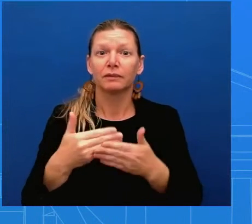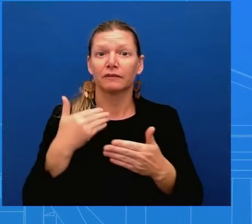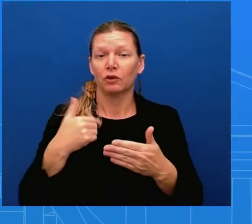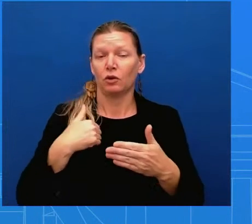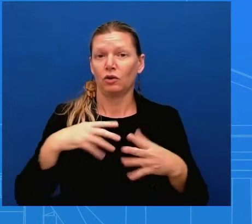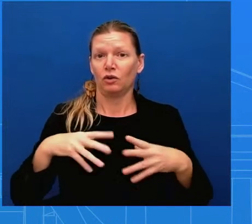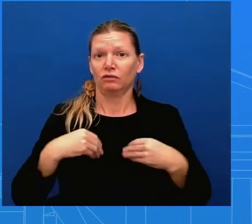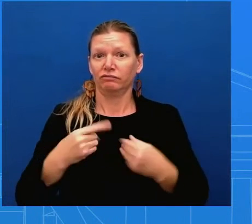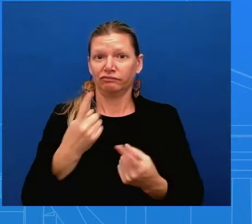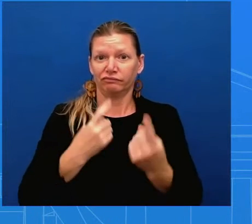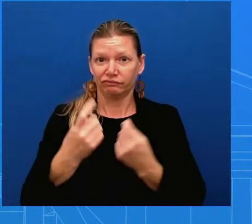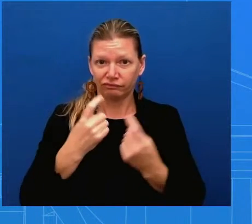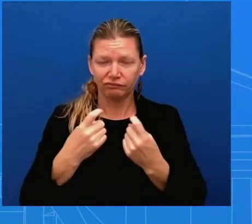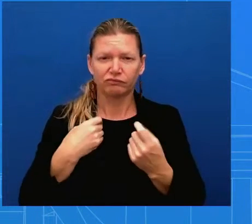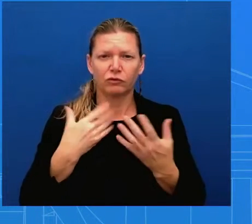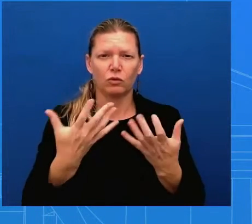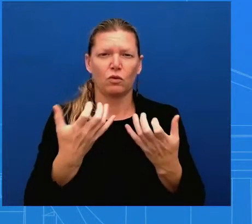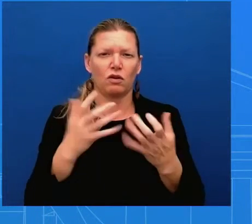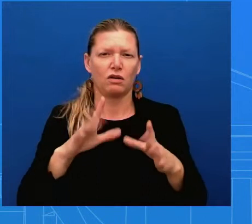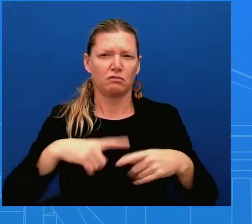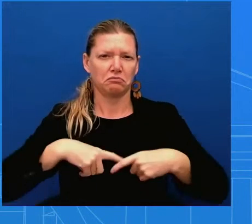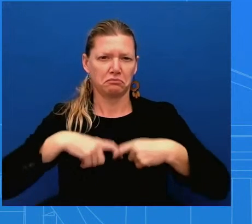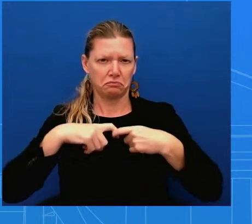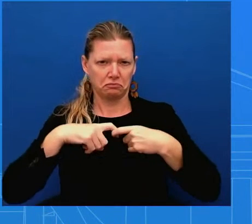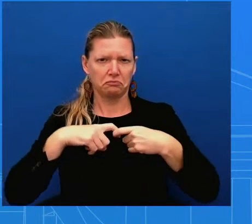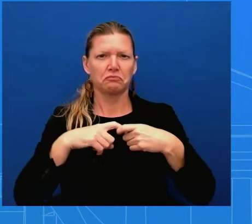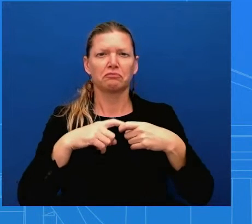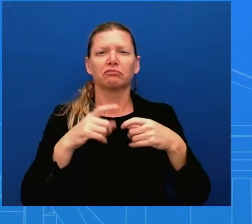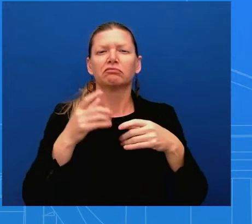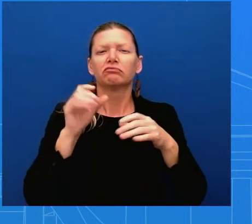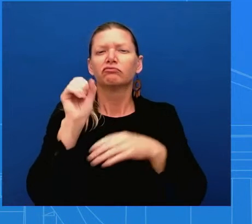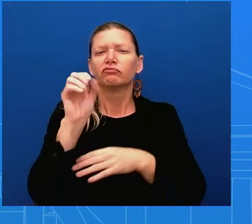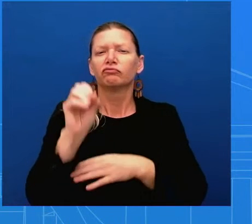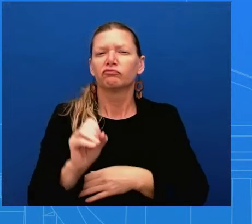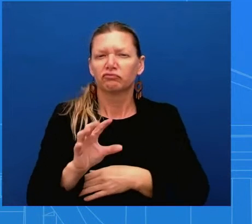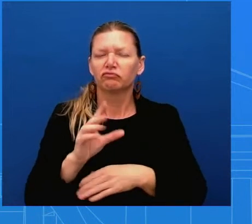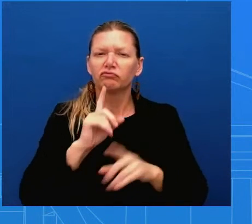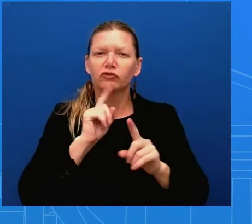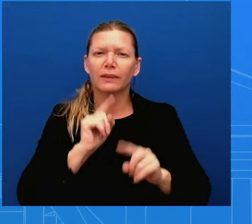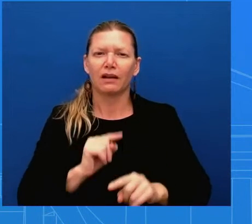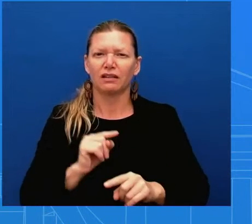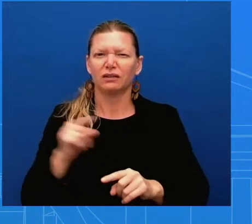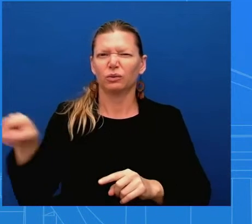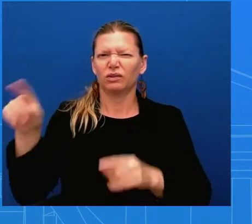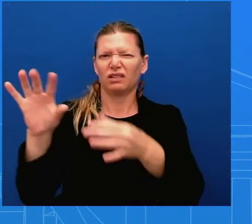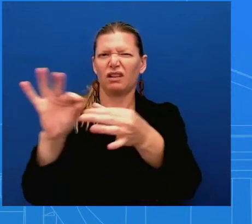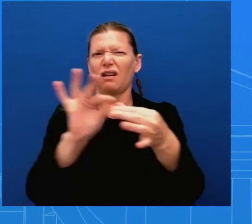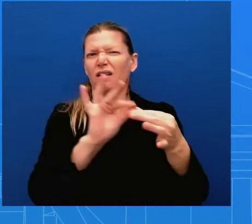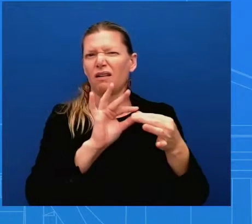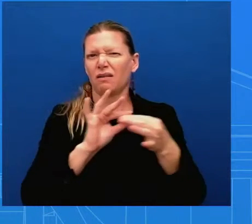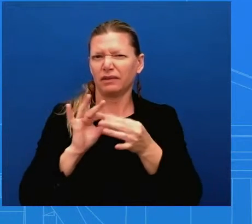on the latest developments in the Middle East. There has been a lot more heat than light in the recent coverage and commentary about the war